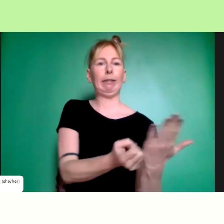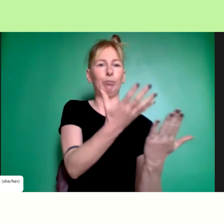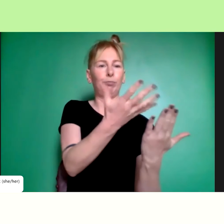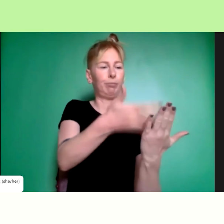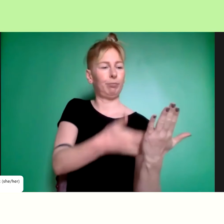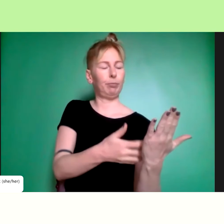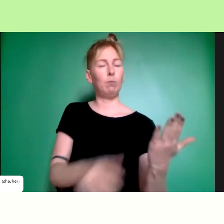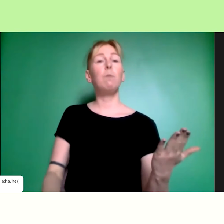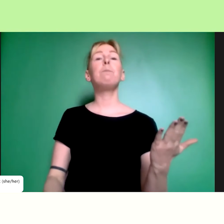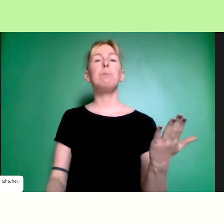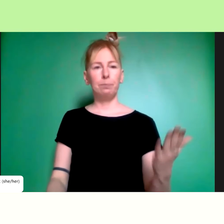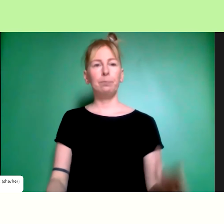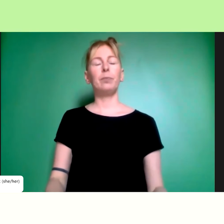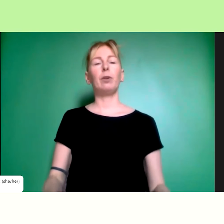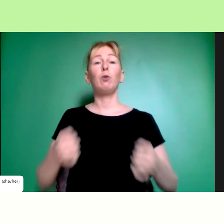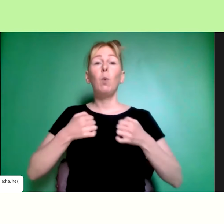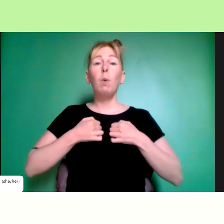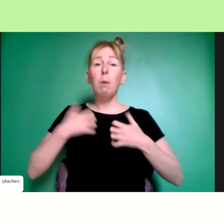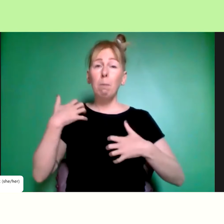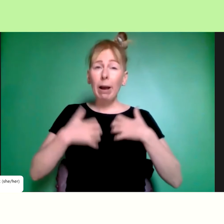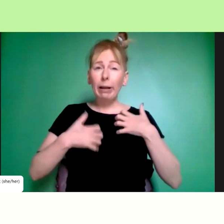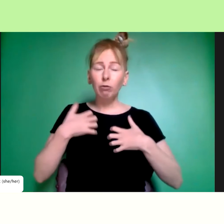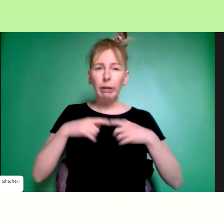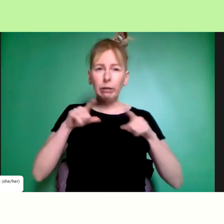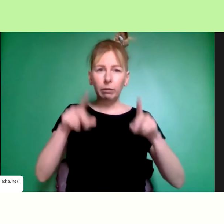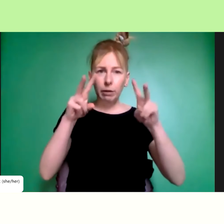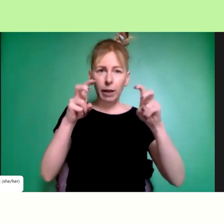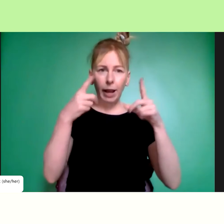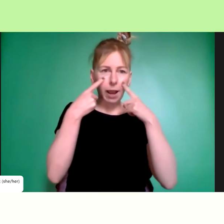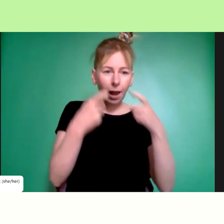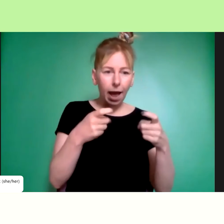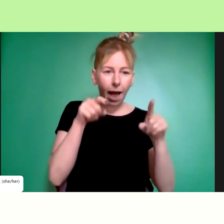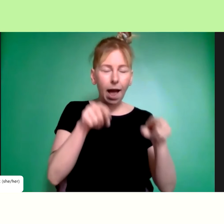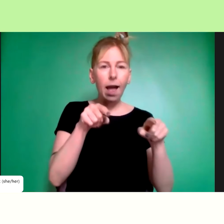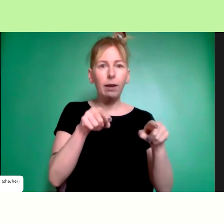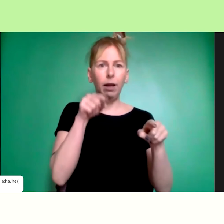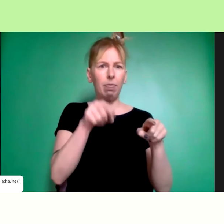Alright, so my own interest in care as a concept that seems to now be pervasive, stems